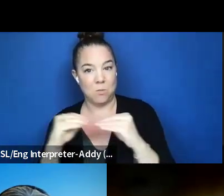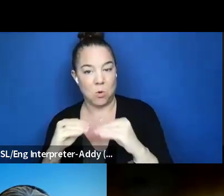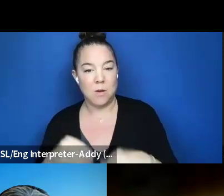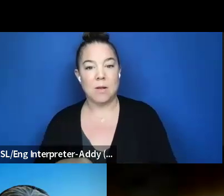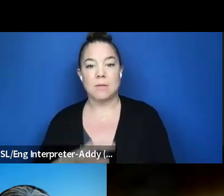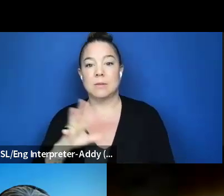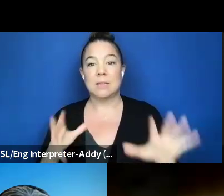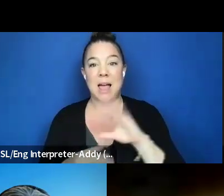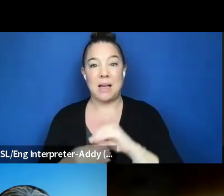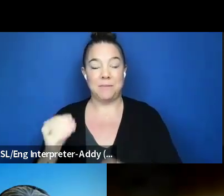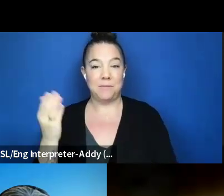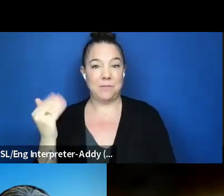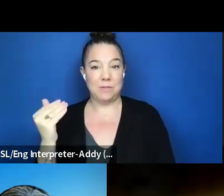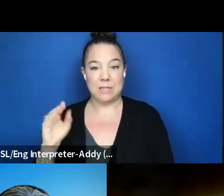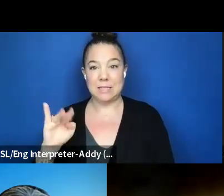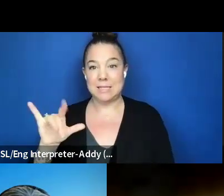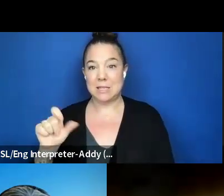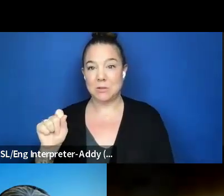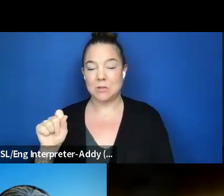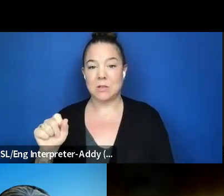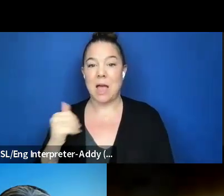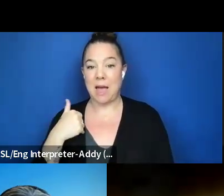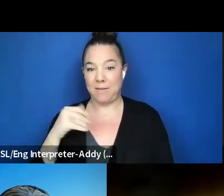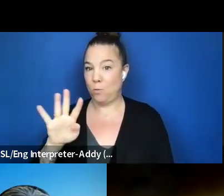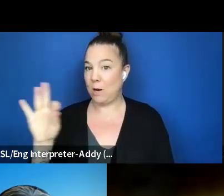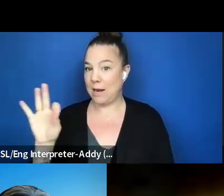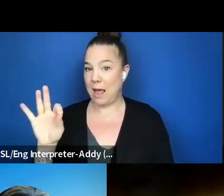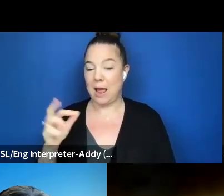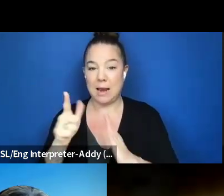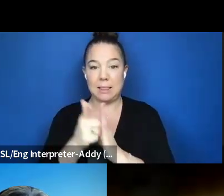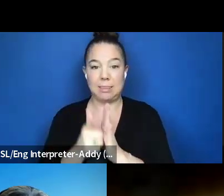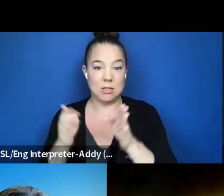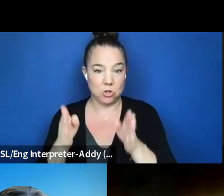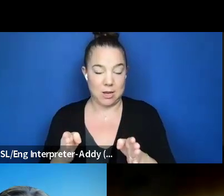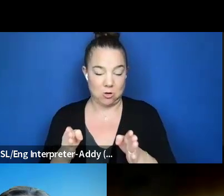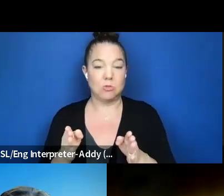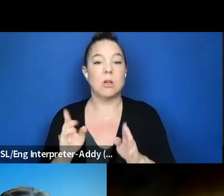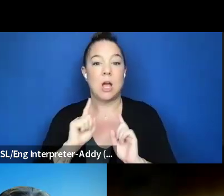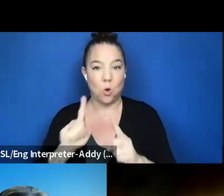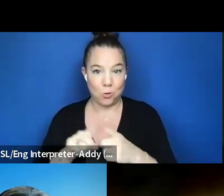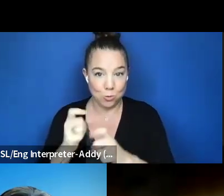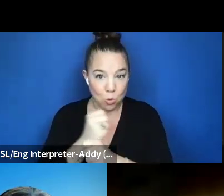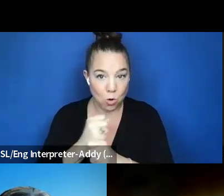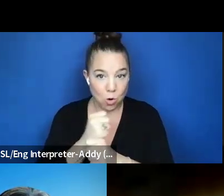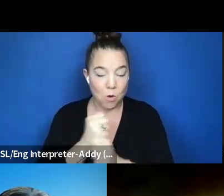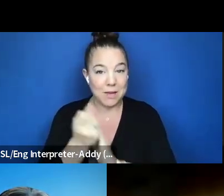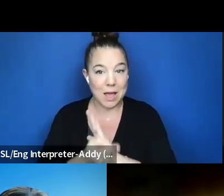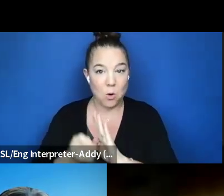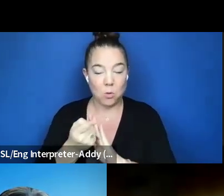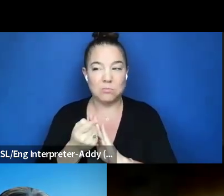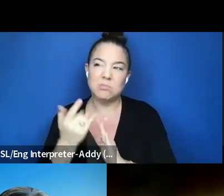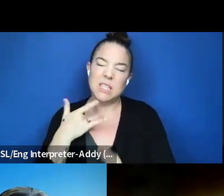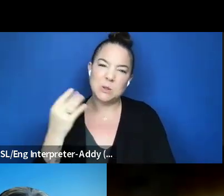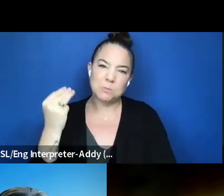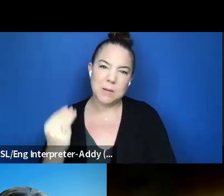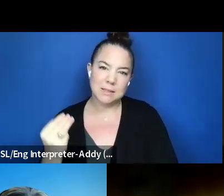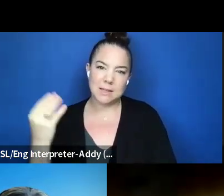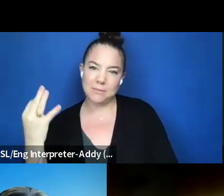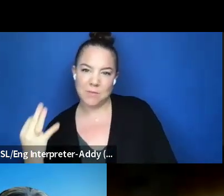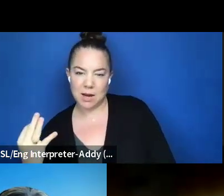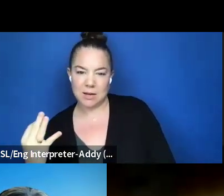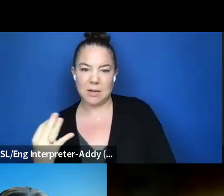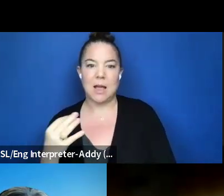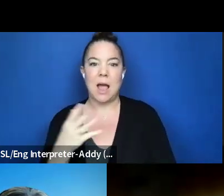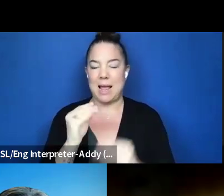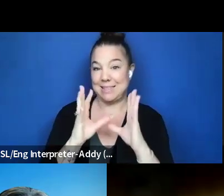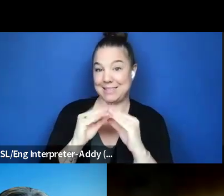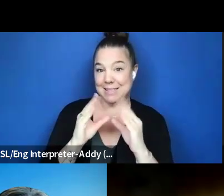Lauren Baker: And I have a total of 49 legislators and I attend their coffee hours. Usually they have coffee hours on a Monday or Friday, and they're in session at our State capital in Lansing.